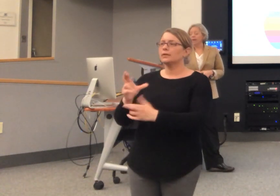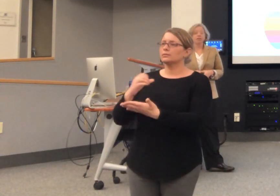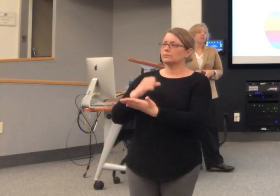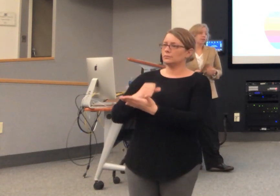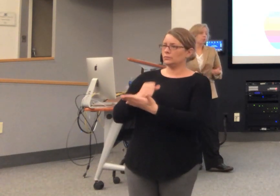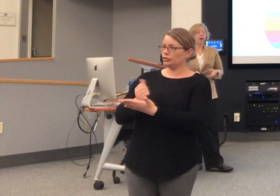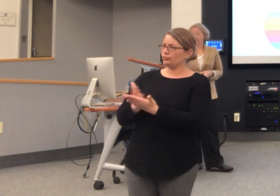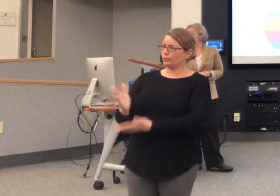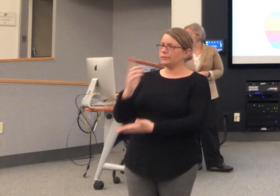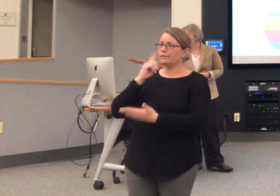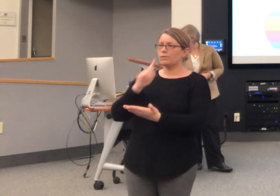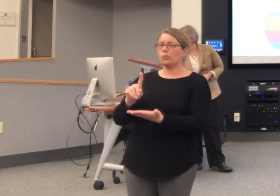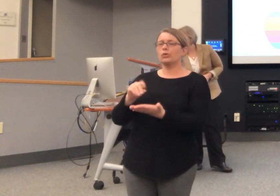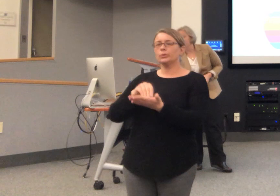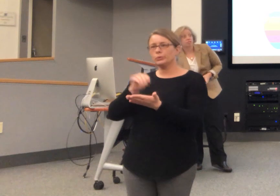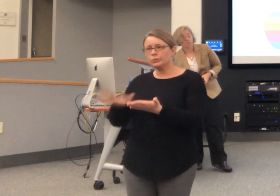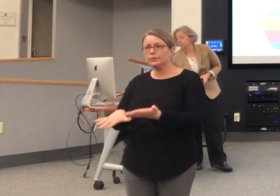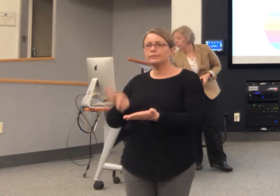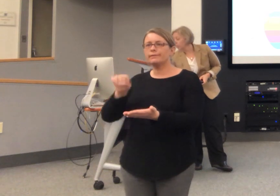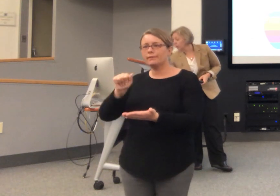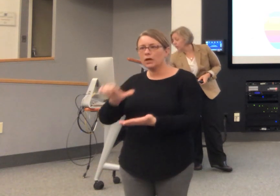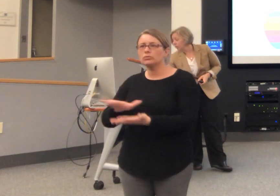And that's why working out a policy is so important.